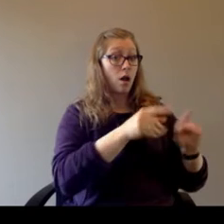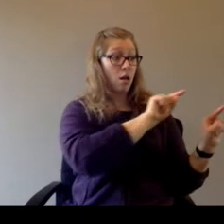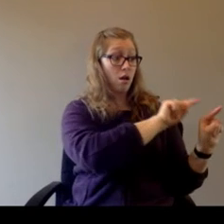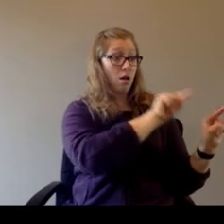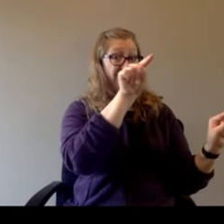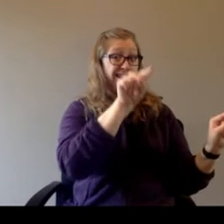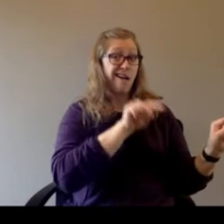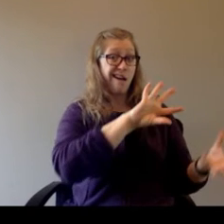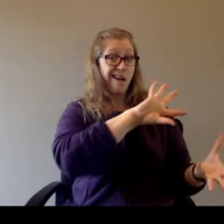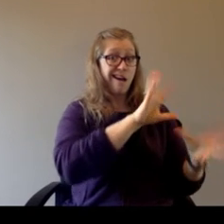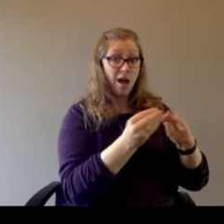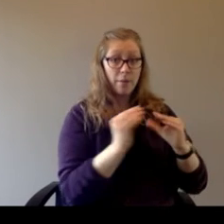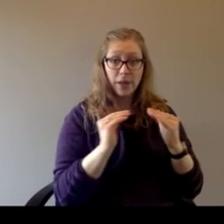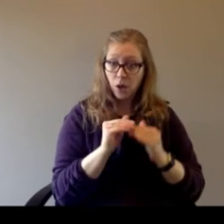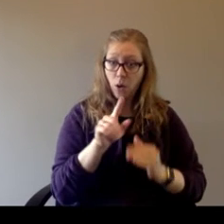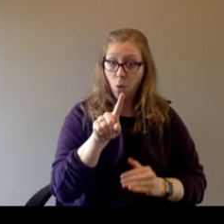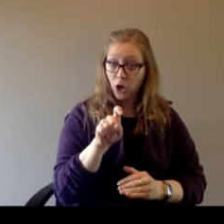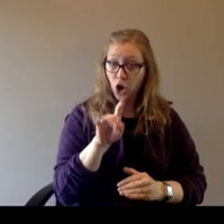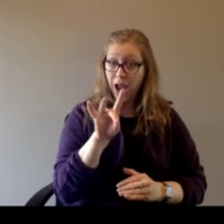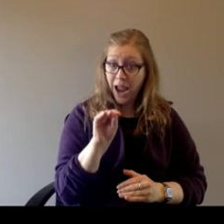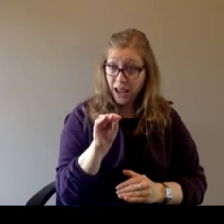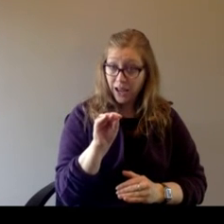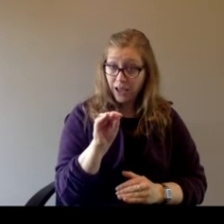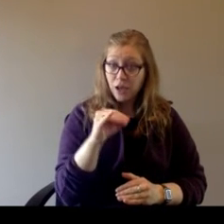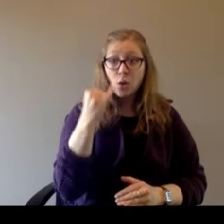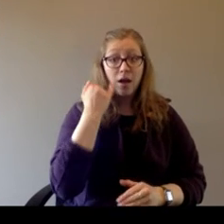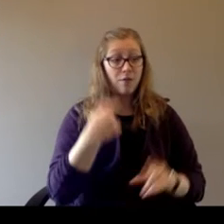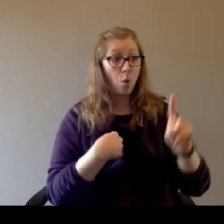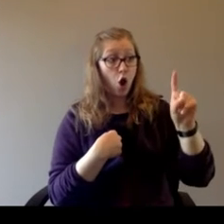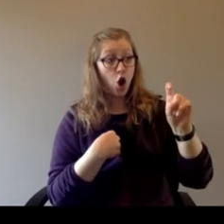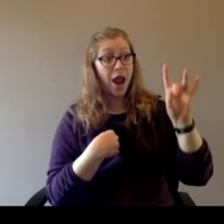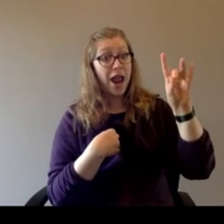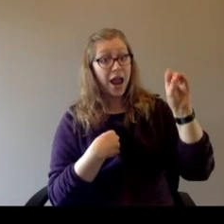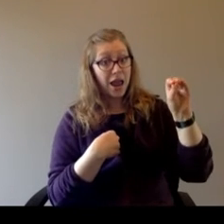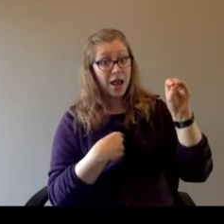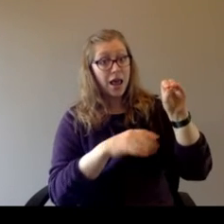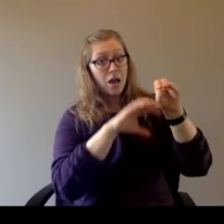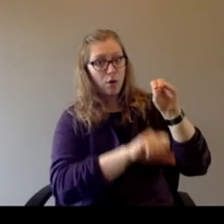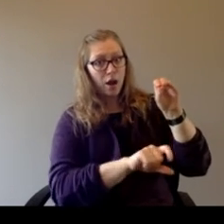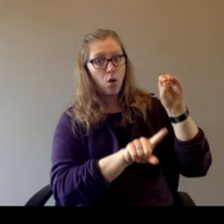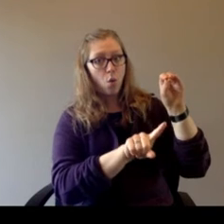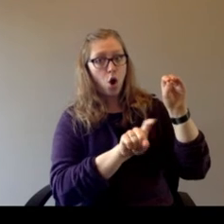so if I subtract out the 111.6, I'm going to have the missing angle.